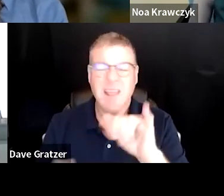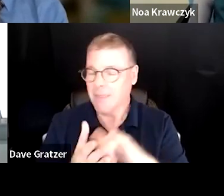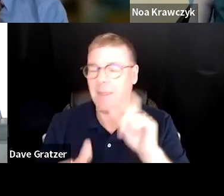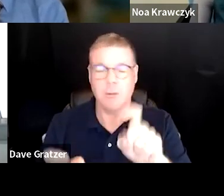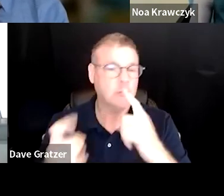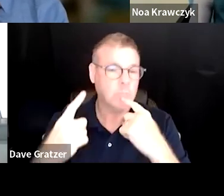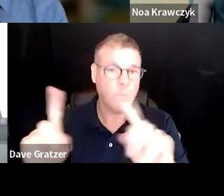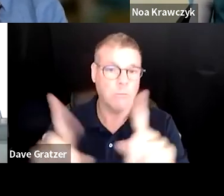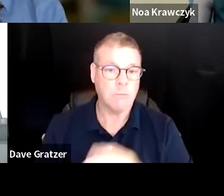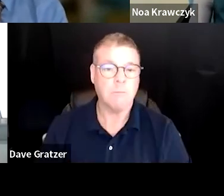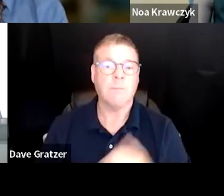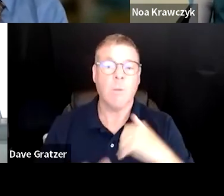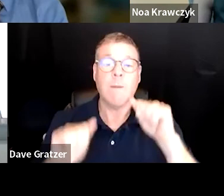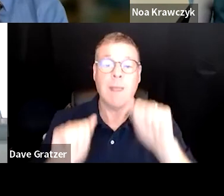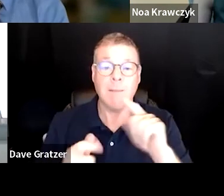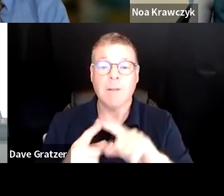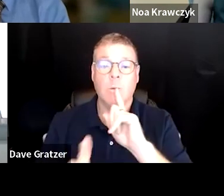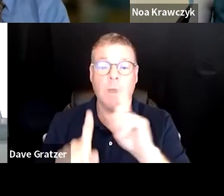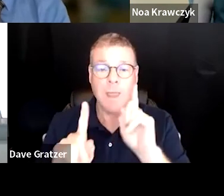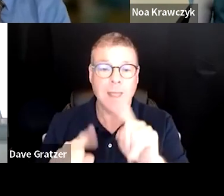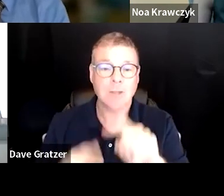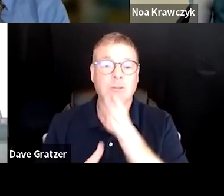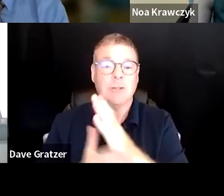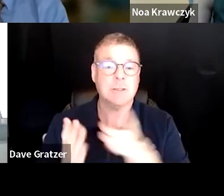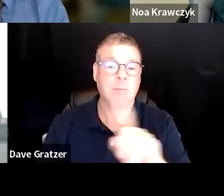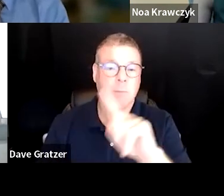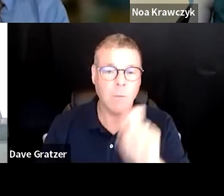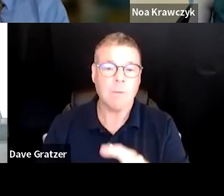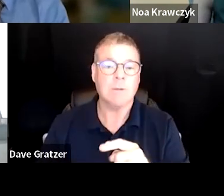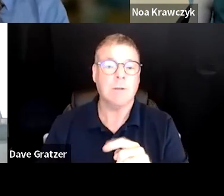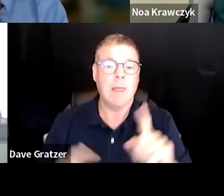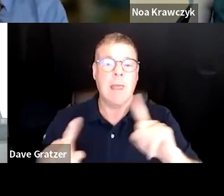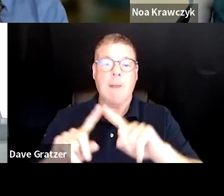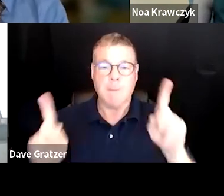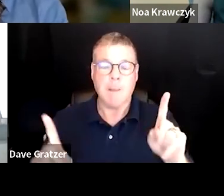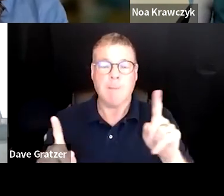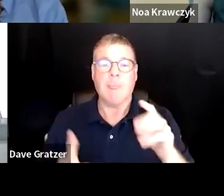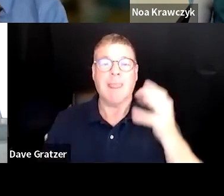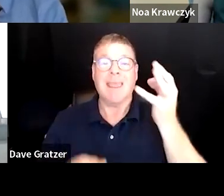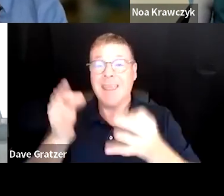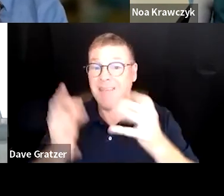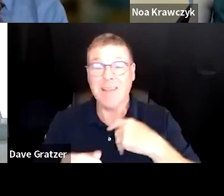We've been able to answer some questions that some of the jails have had. But not that there aren't hits and misses,